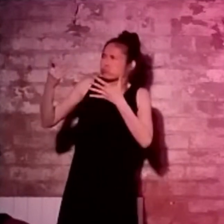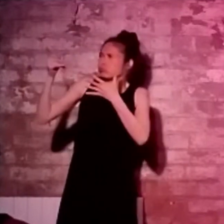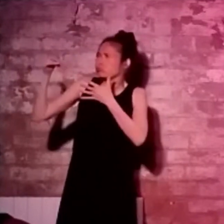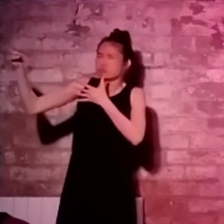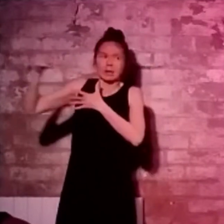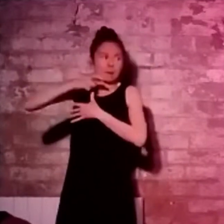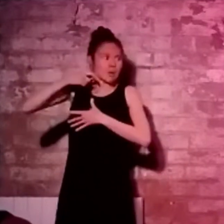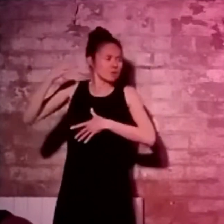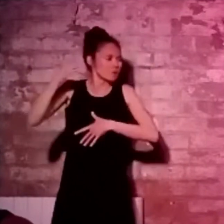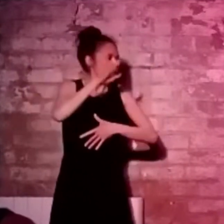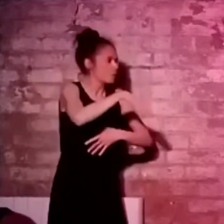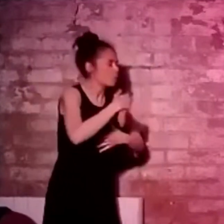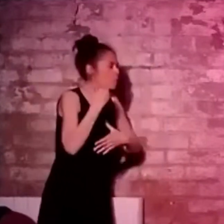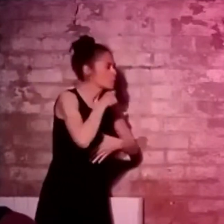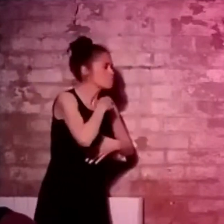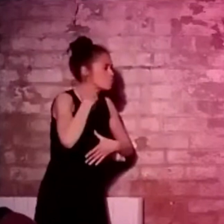Hector, where is Matroclus?